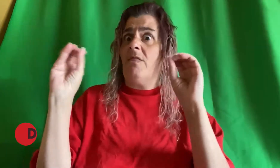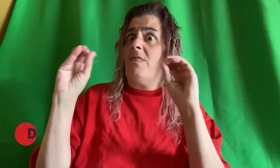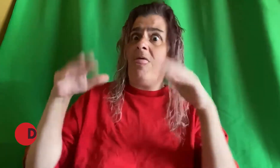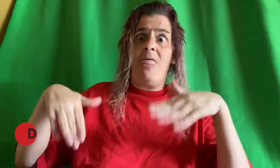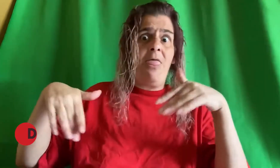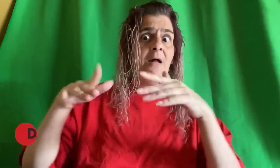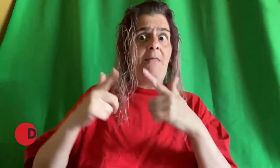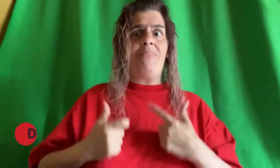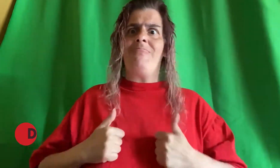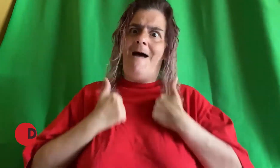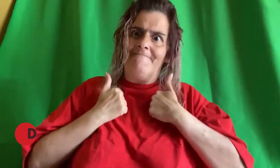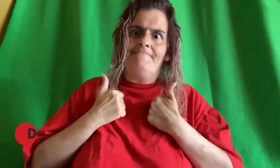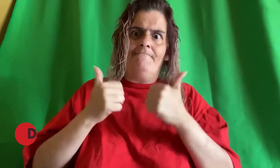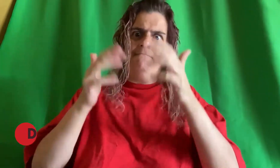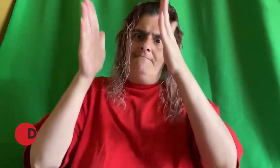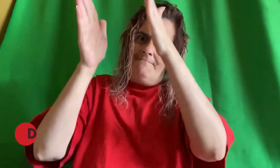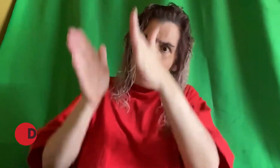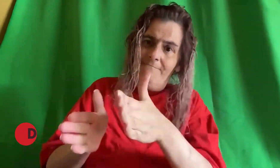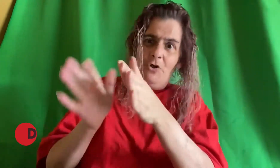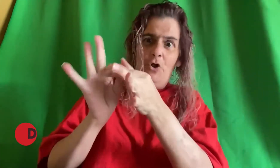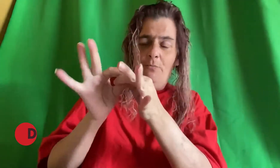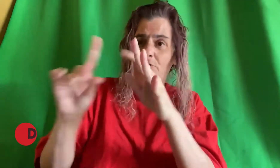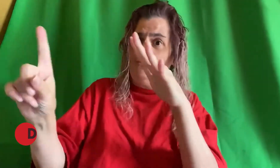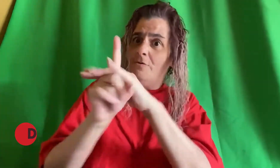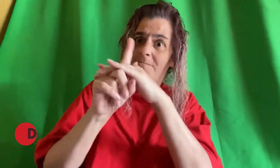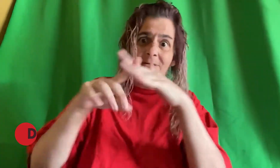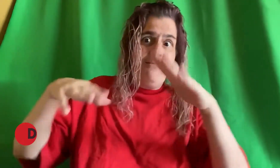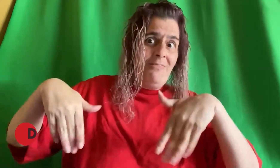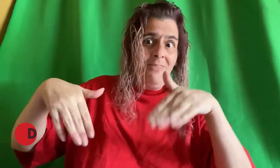If no live interpreter shows up at that time,